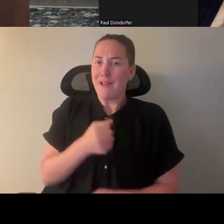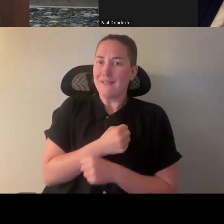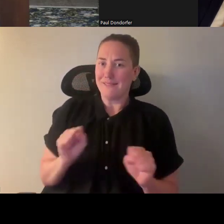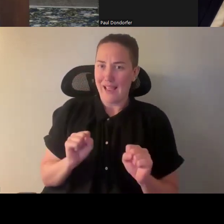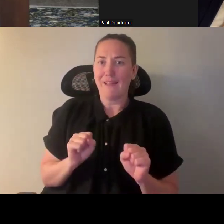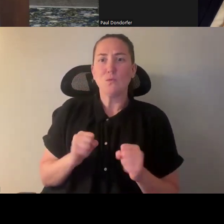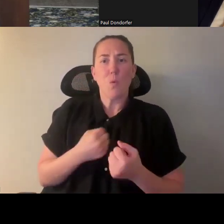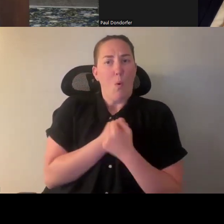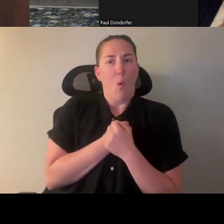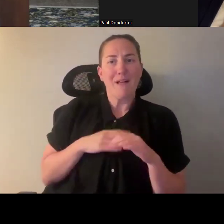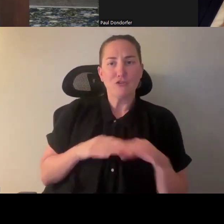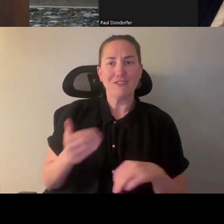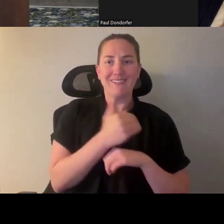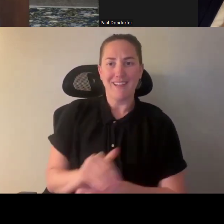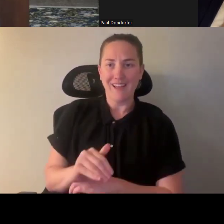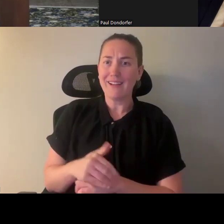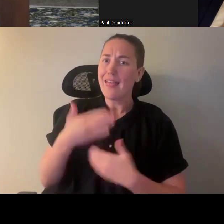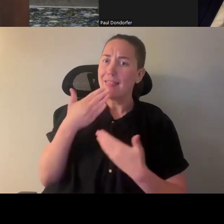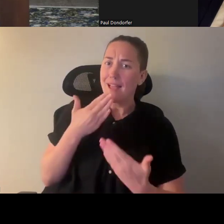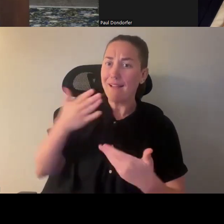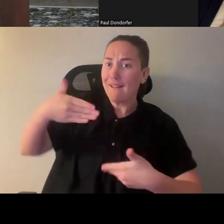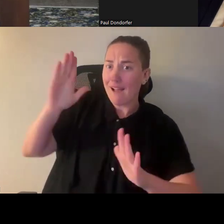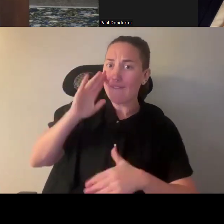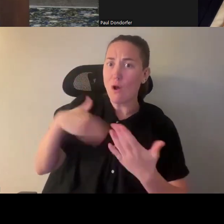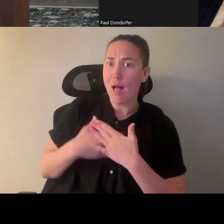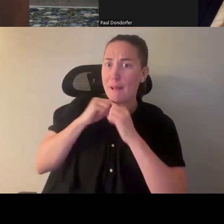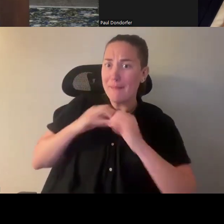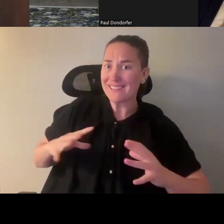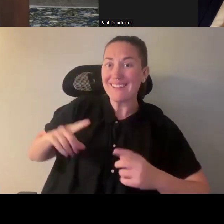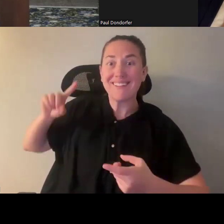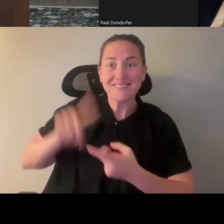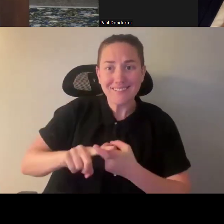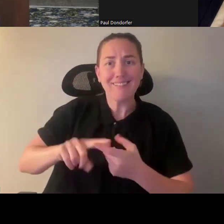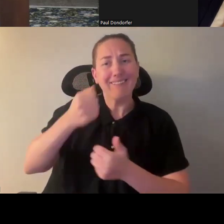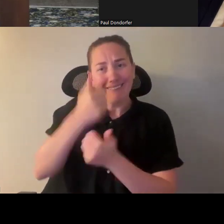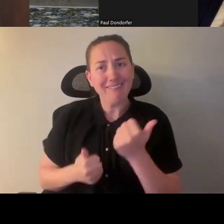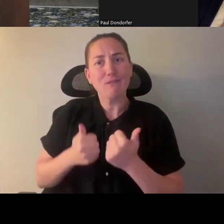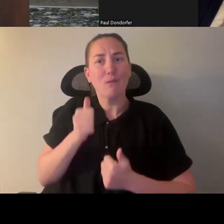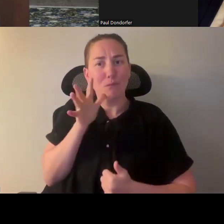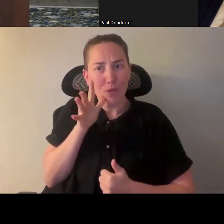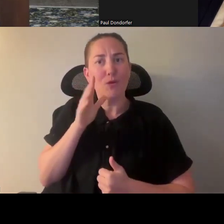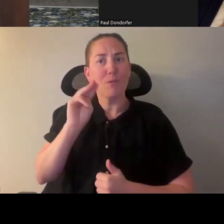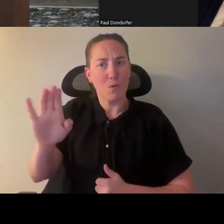at night and thank God for my blessings until every mother in Monroe County can do the same